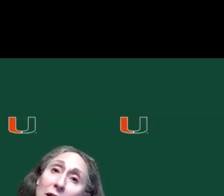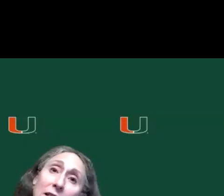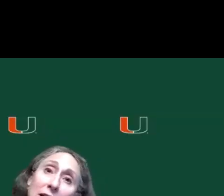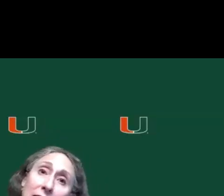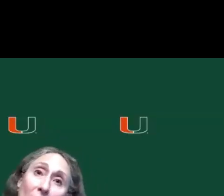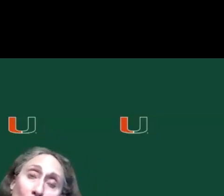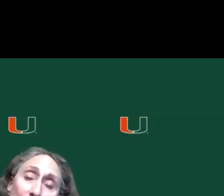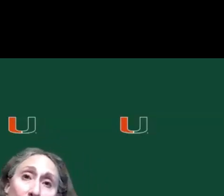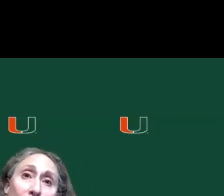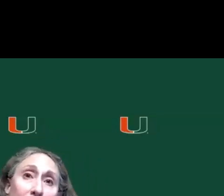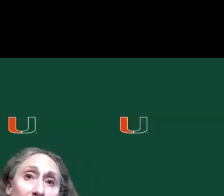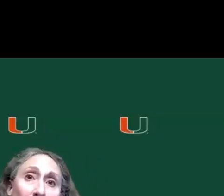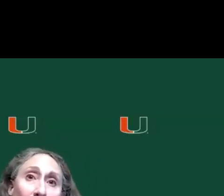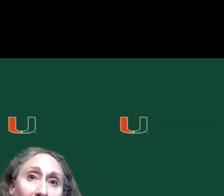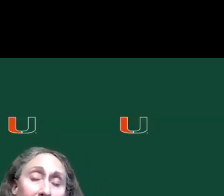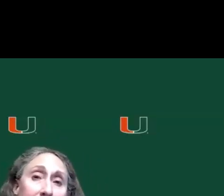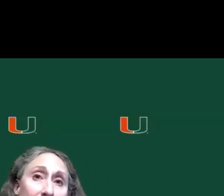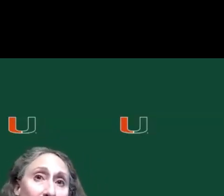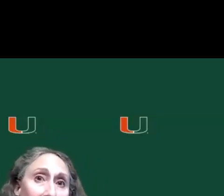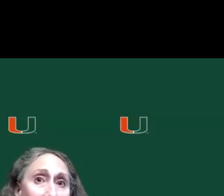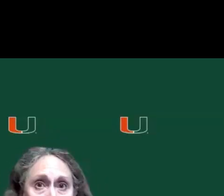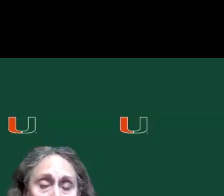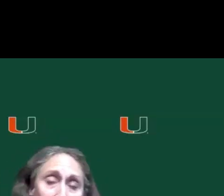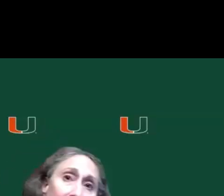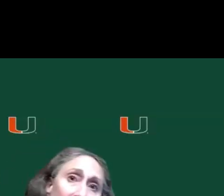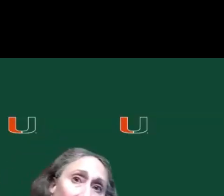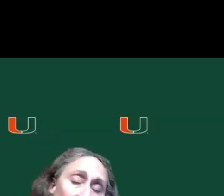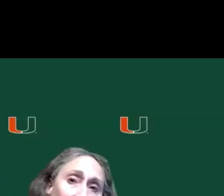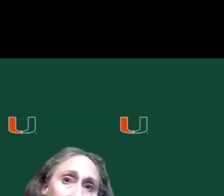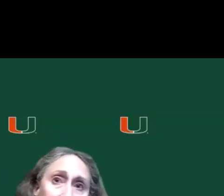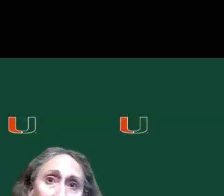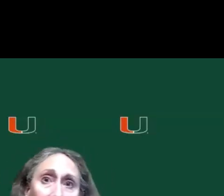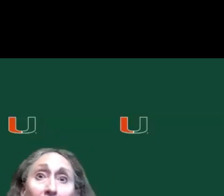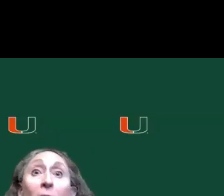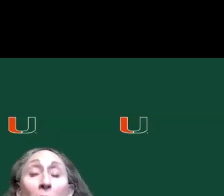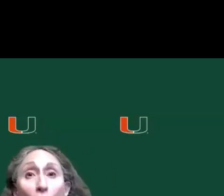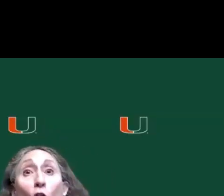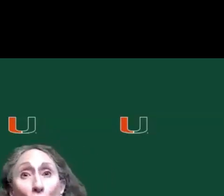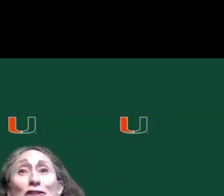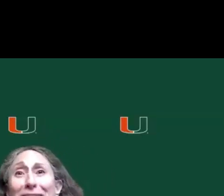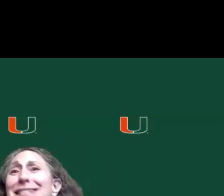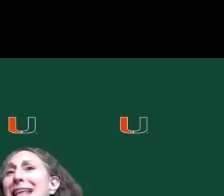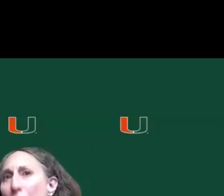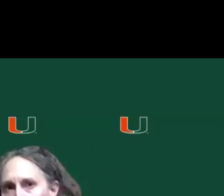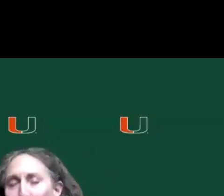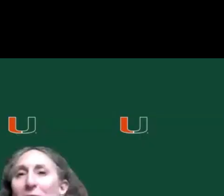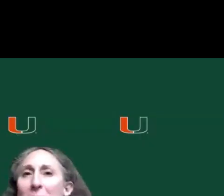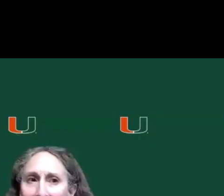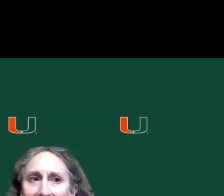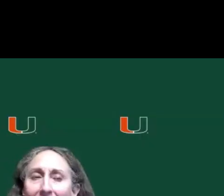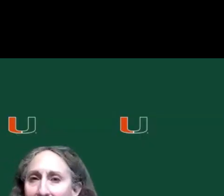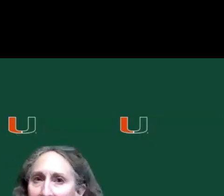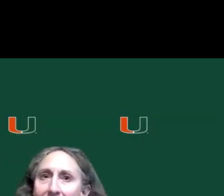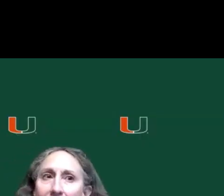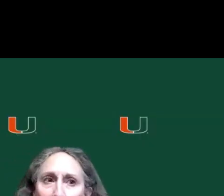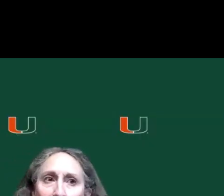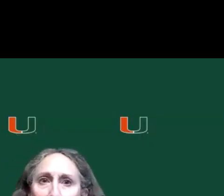brings us the opportunity to look at different aspects of functional listening that aren't just that repeating back sentences in different